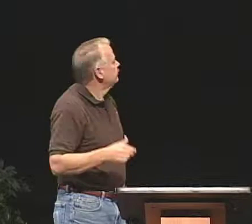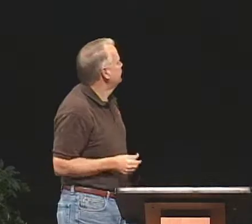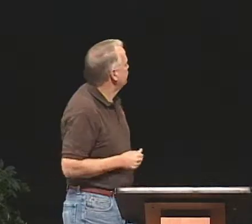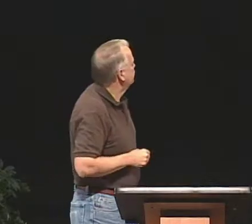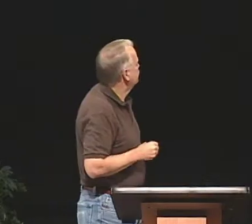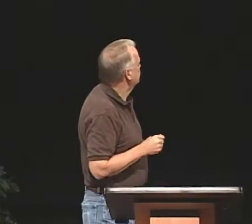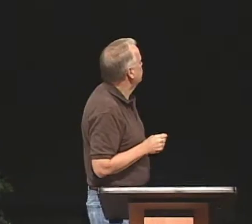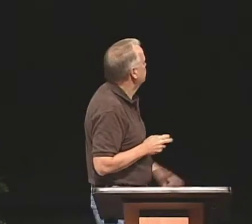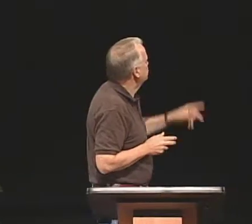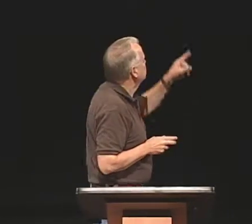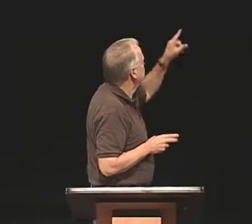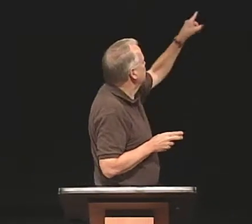So next.